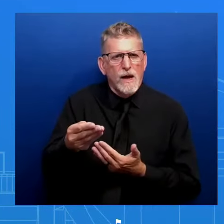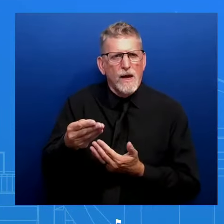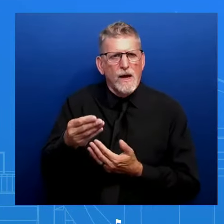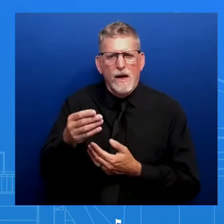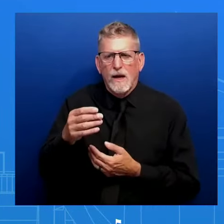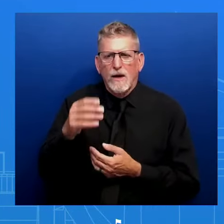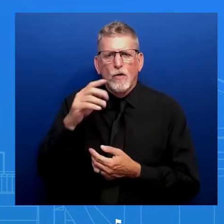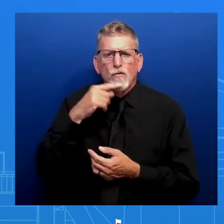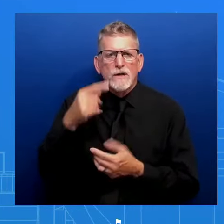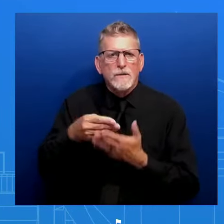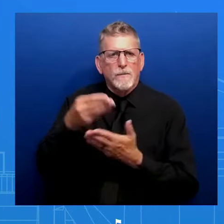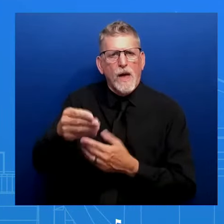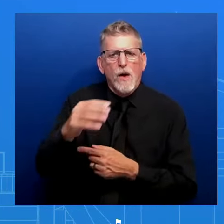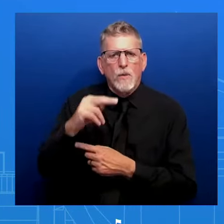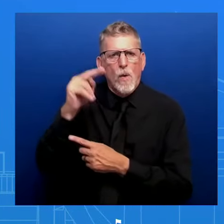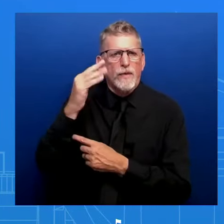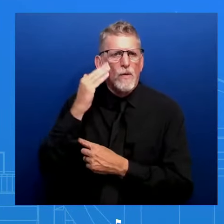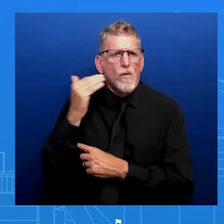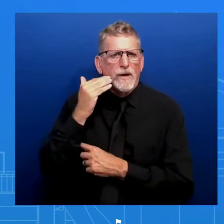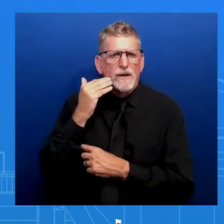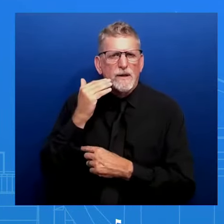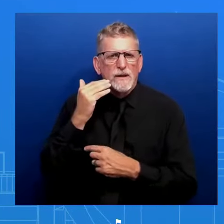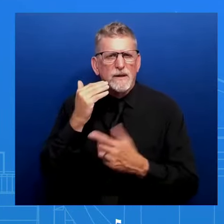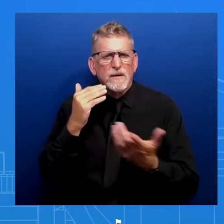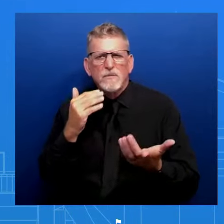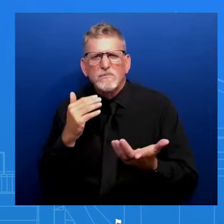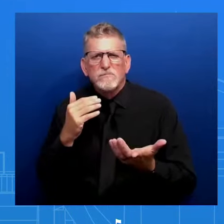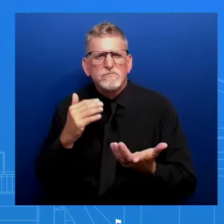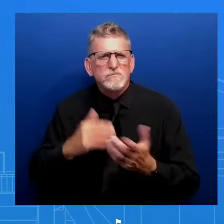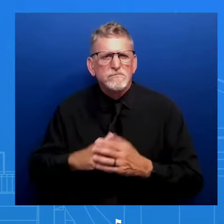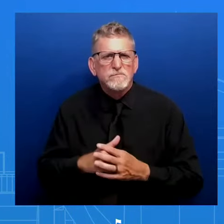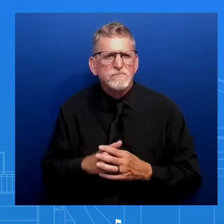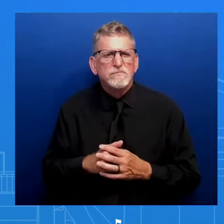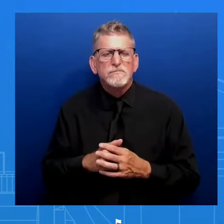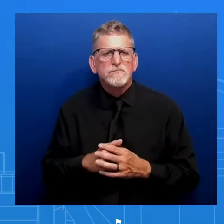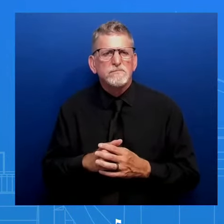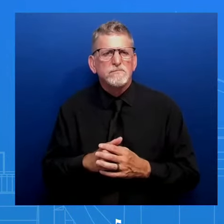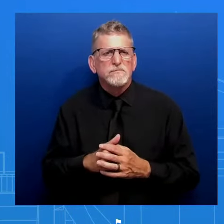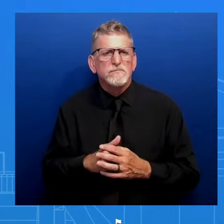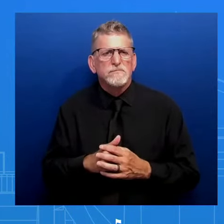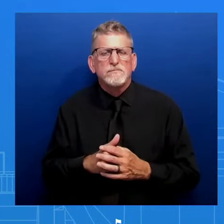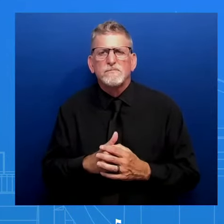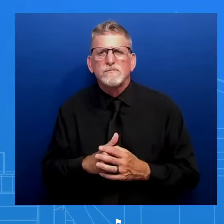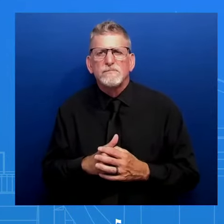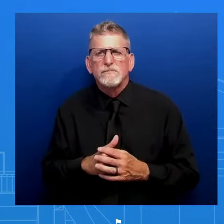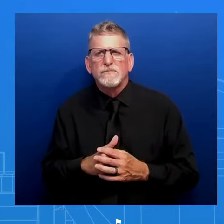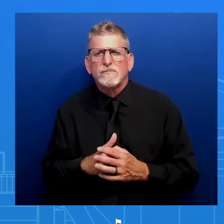and not the Wagner Group's? Can you comment on that? Mr. Kirby: I certainly can't confirm the report